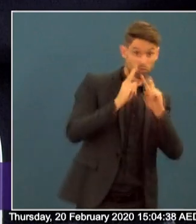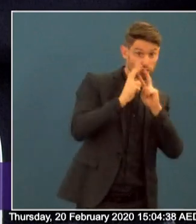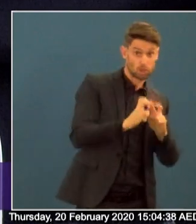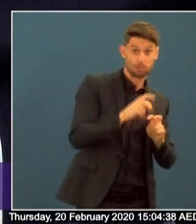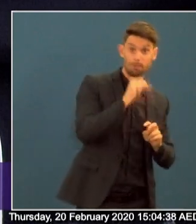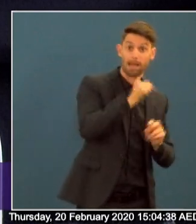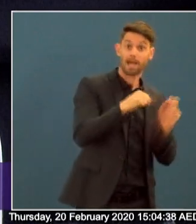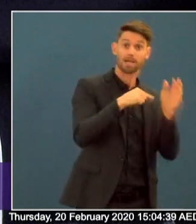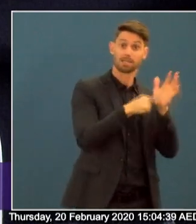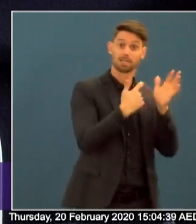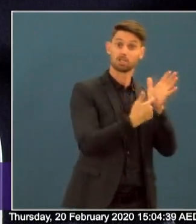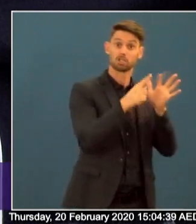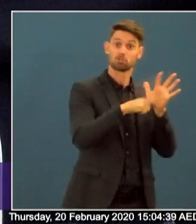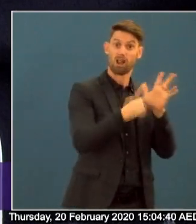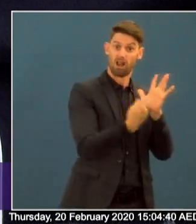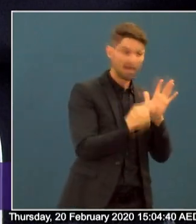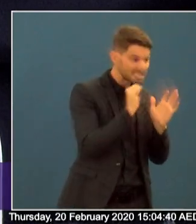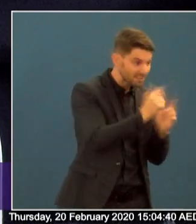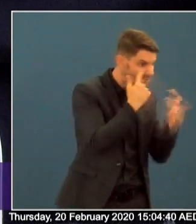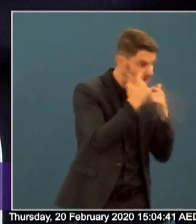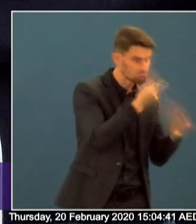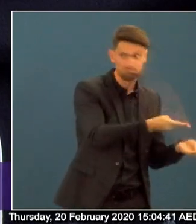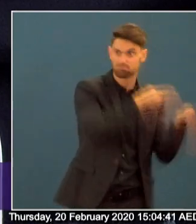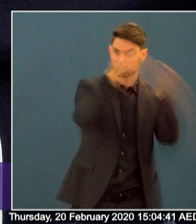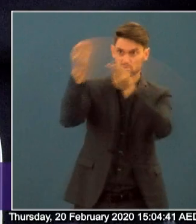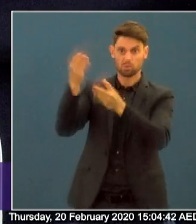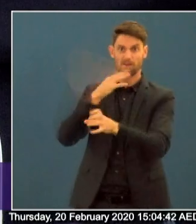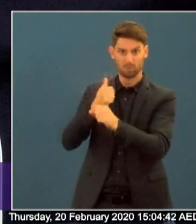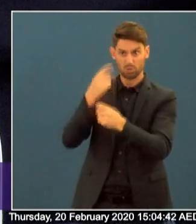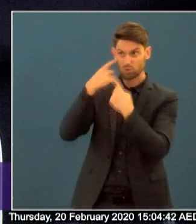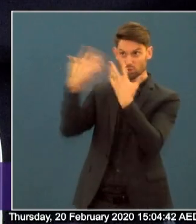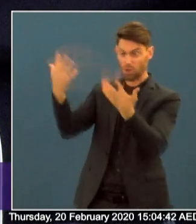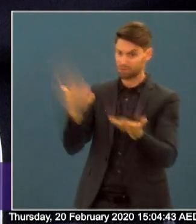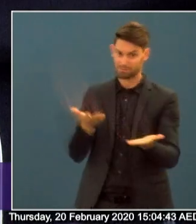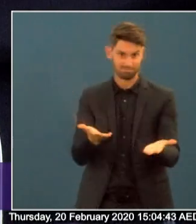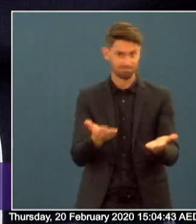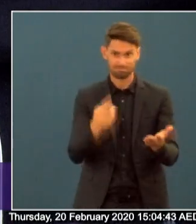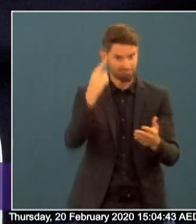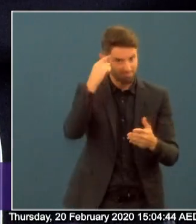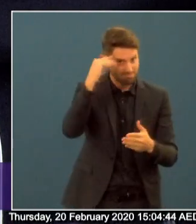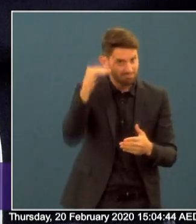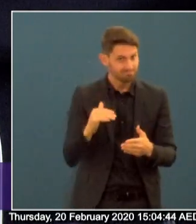hearing — that has presented the stark health inequalities. But the voice of people with intellectual disability